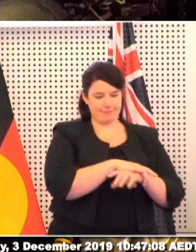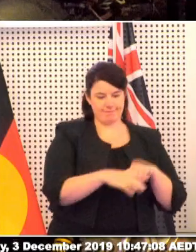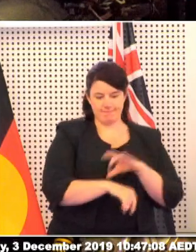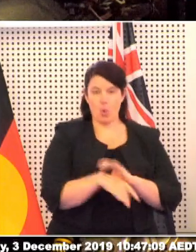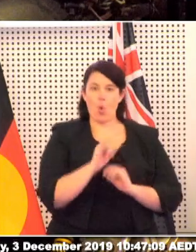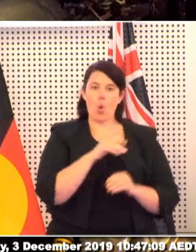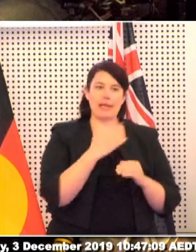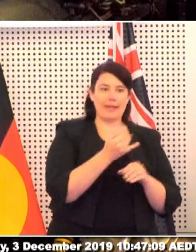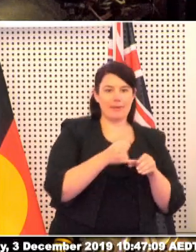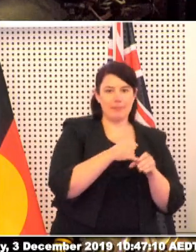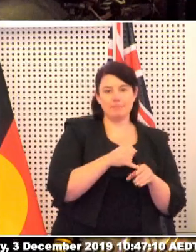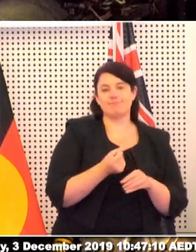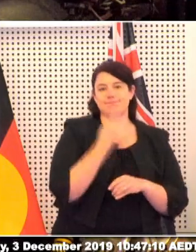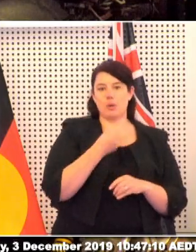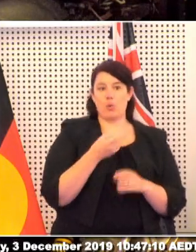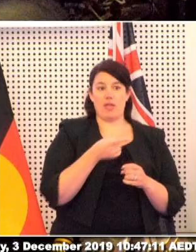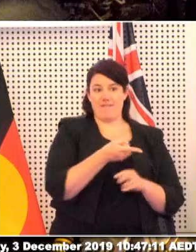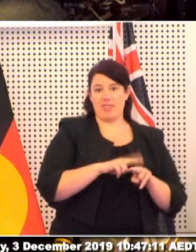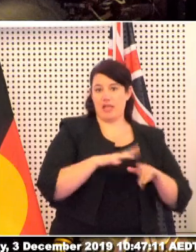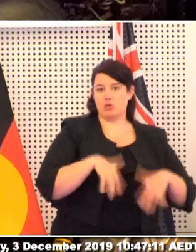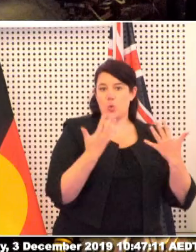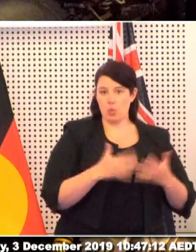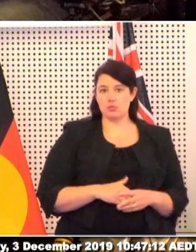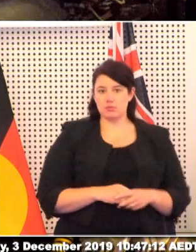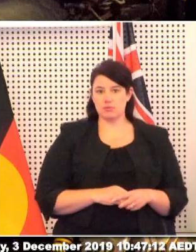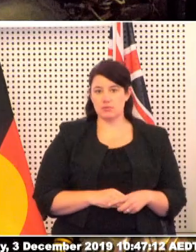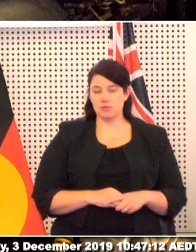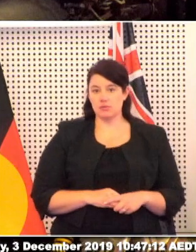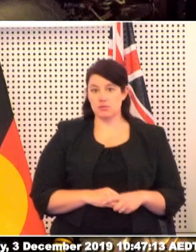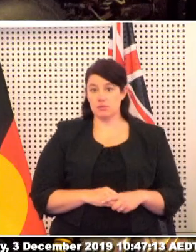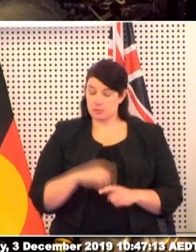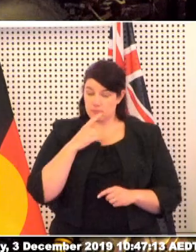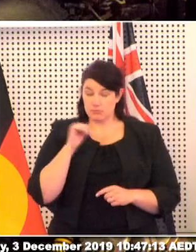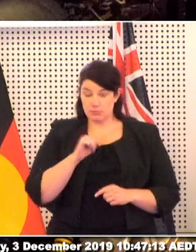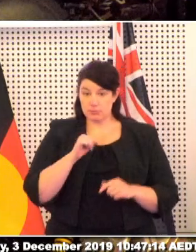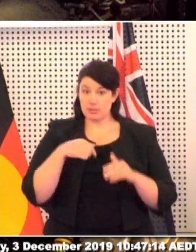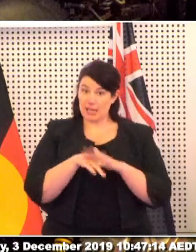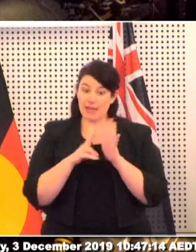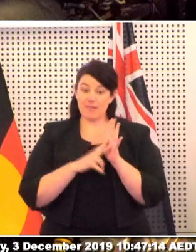to be treated in that way. That is correct, yes. And they sit within our Victorian Disability Act.